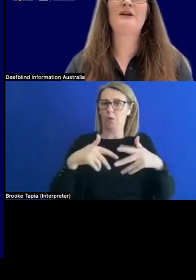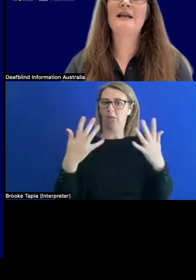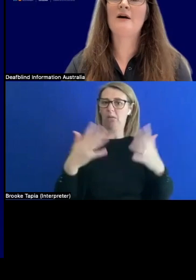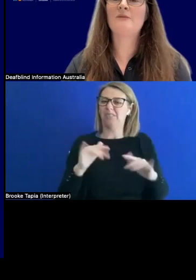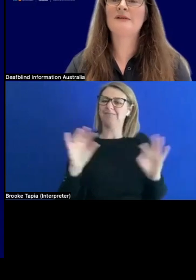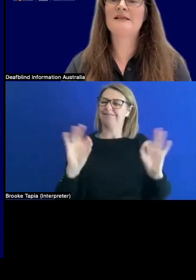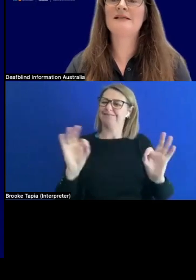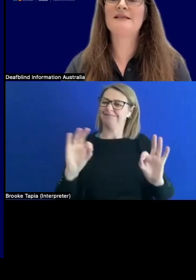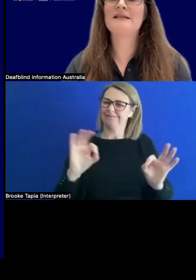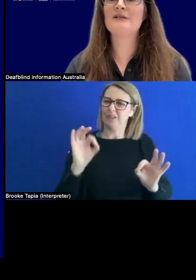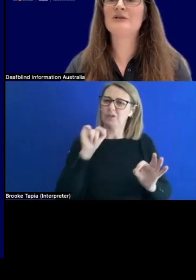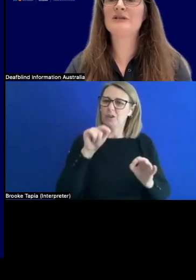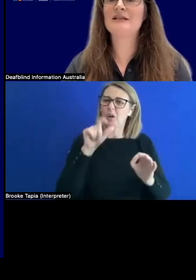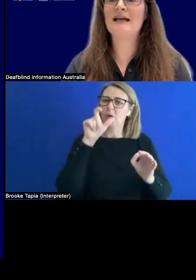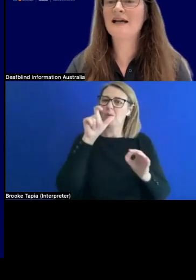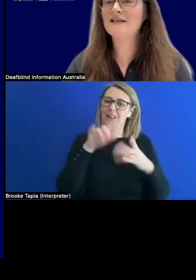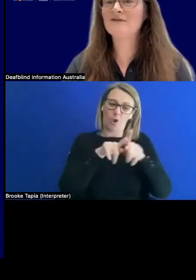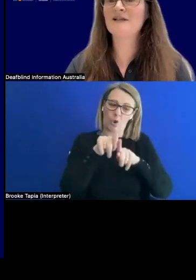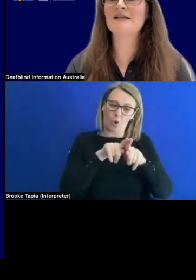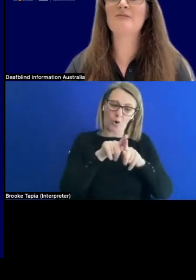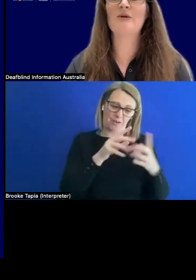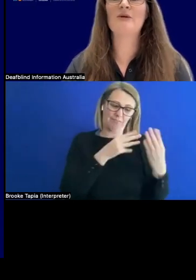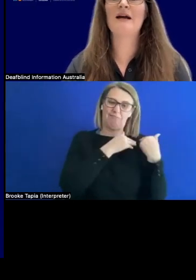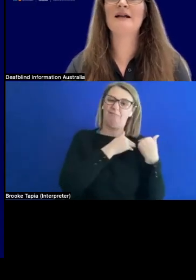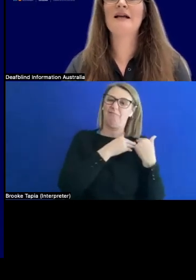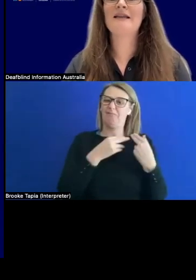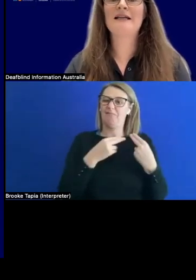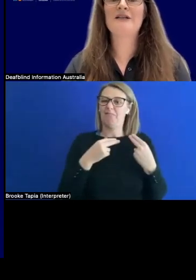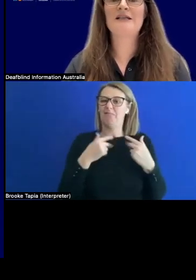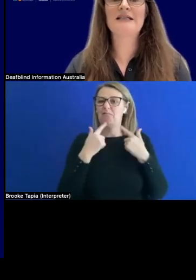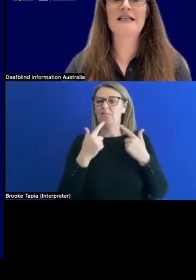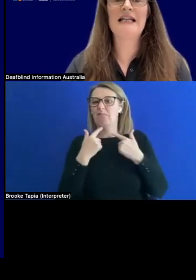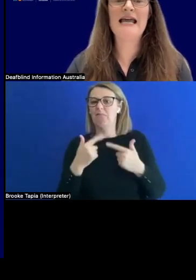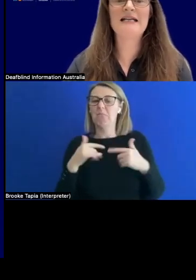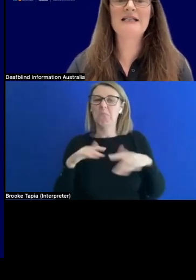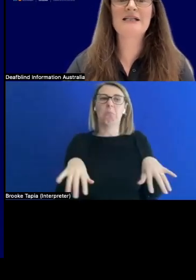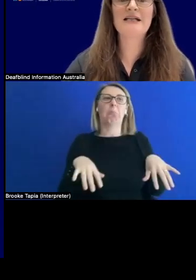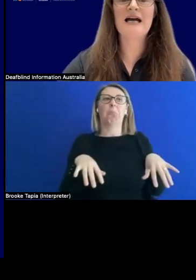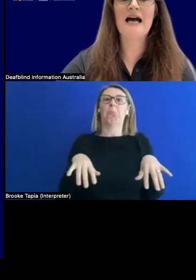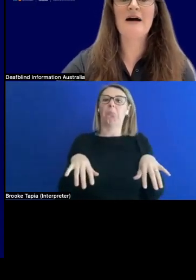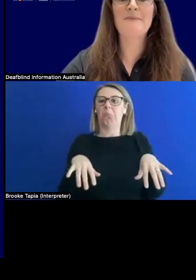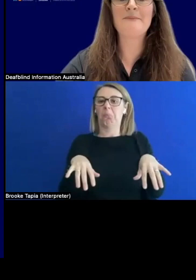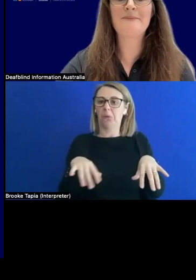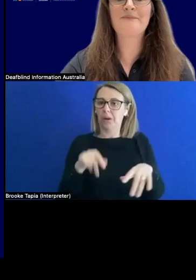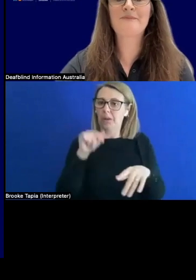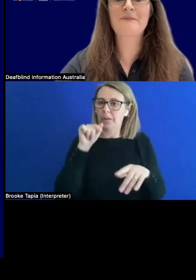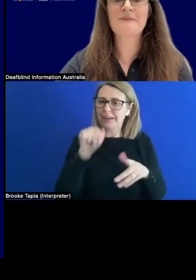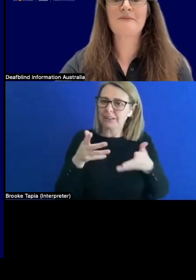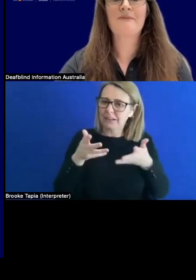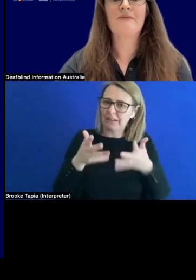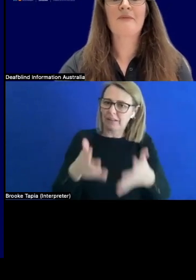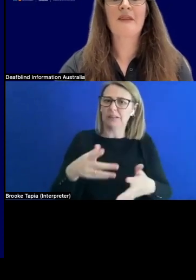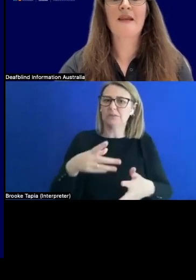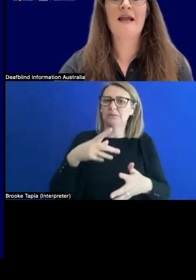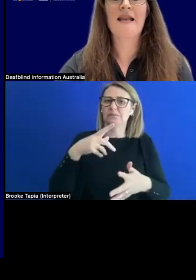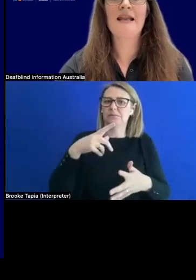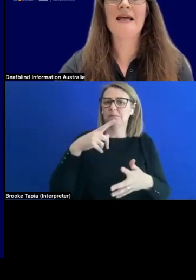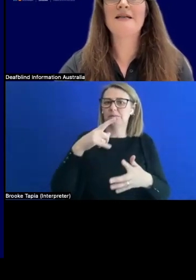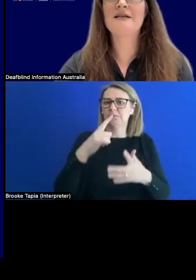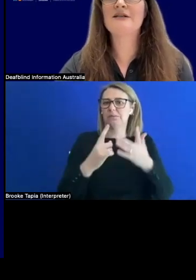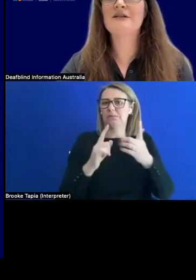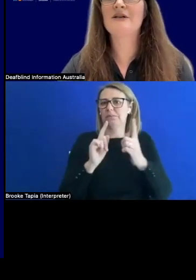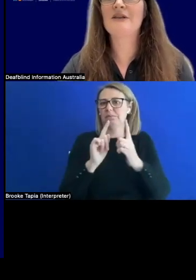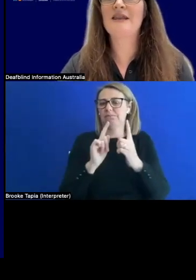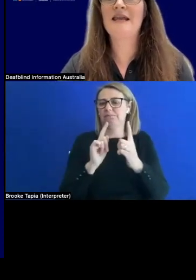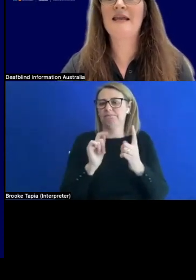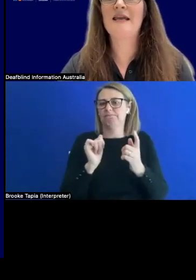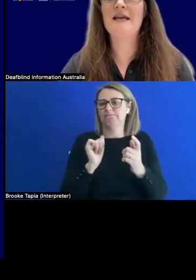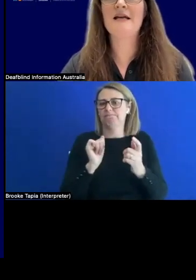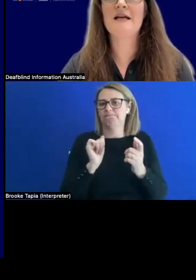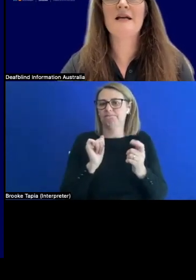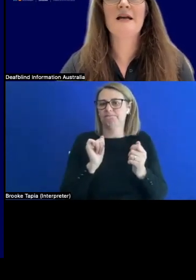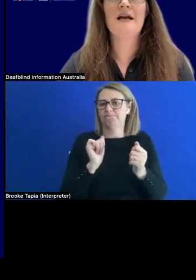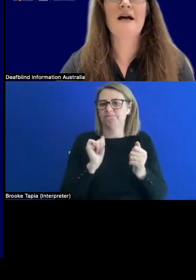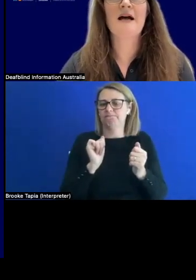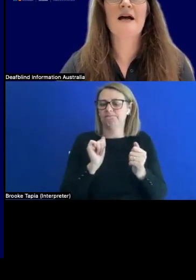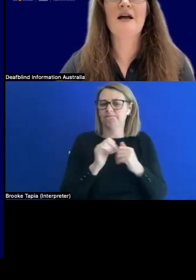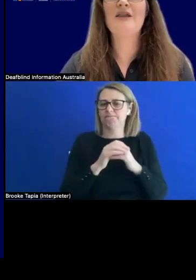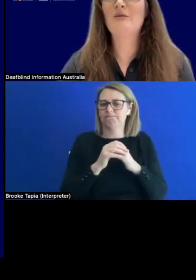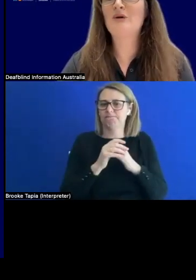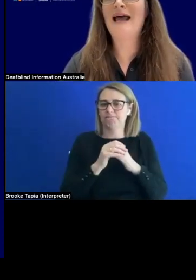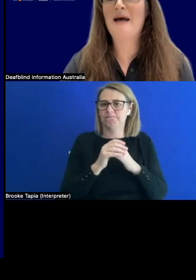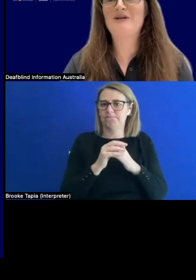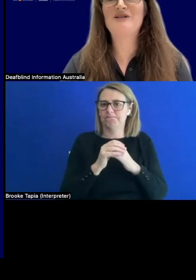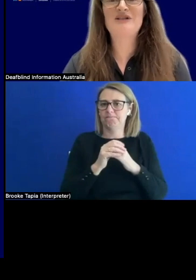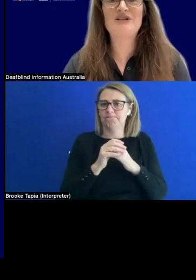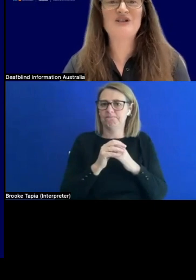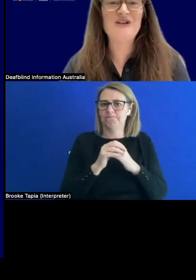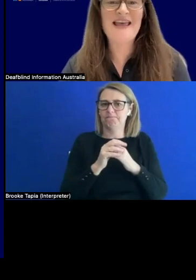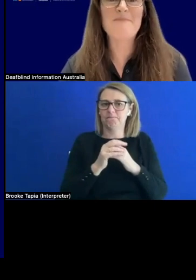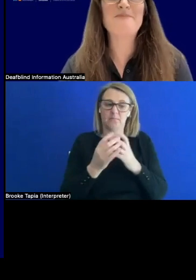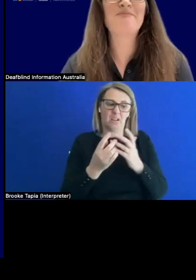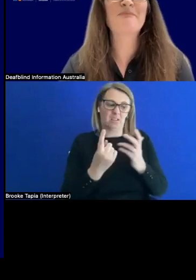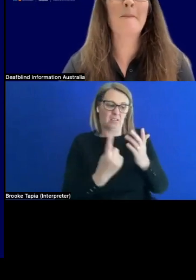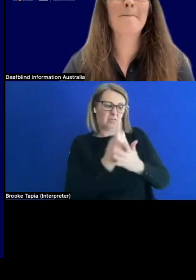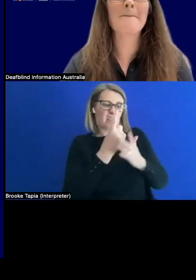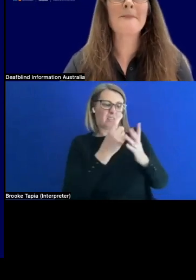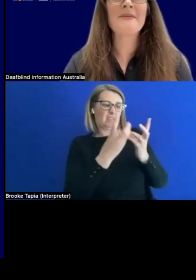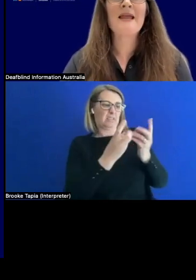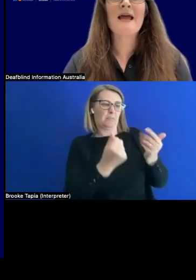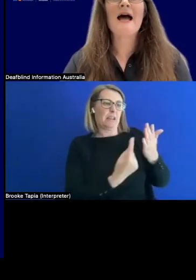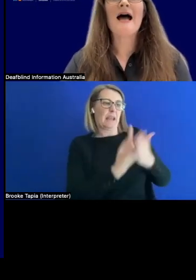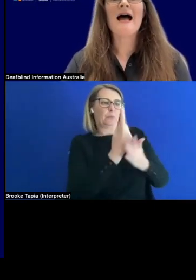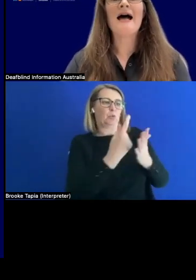learned helplessness is not an active explorer. They just let the world happen to them.